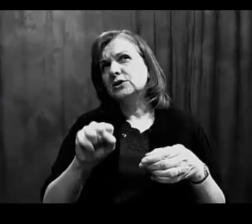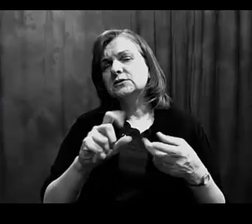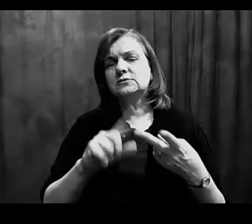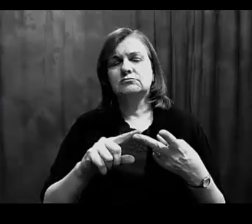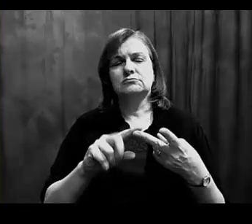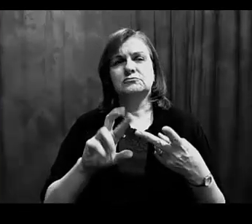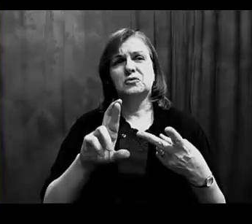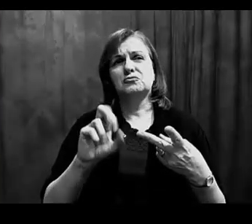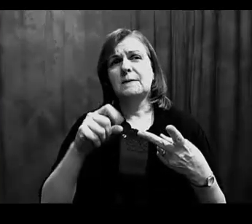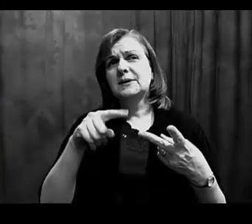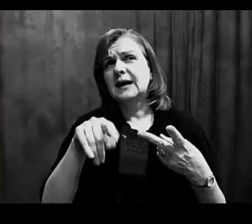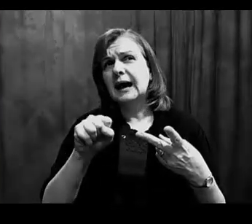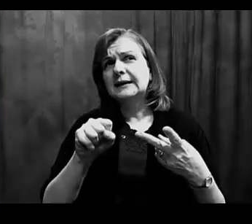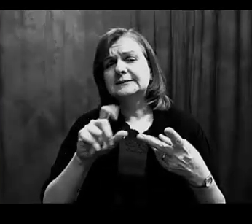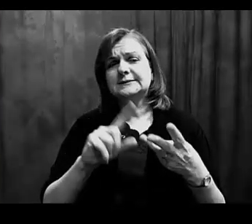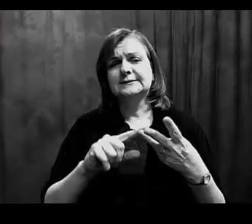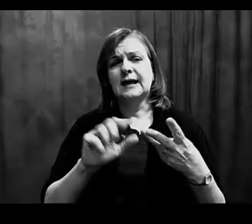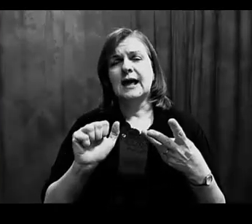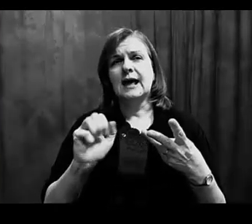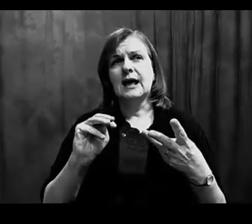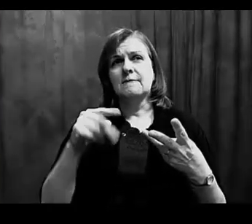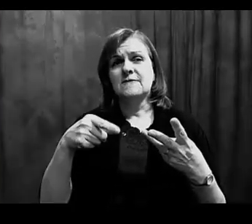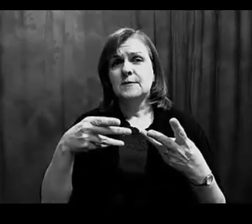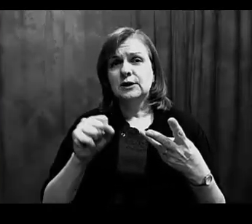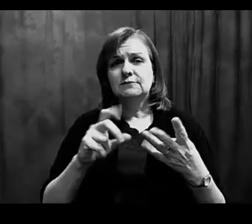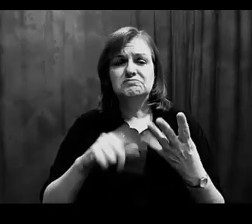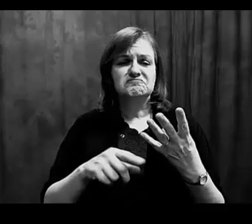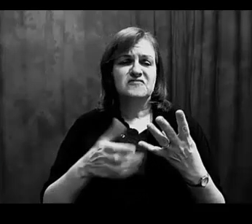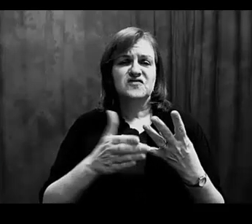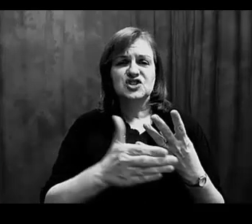and probably reptiles and amphibians and maybe some fish